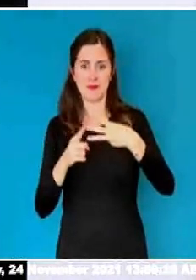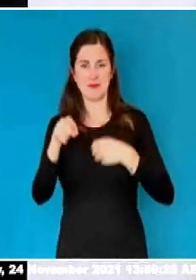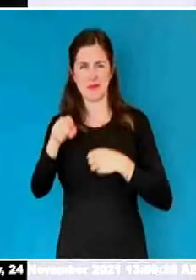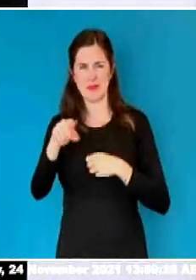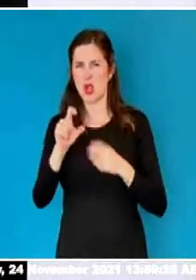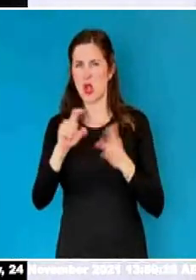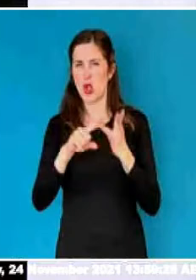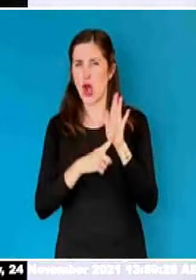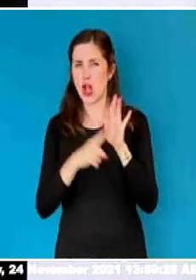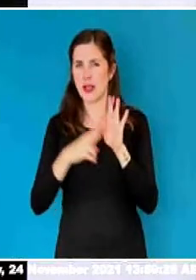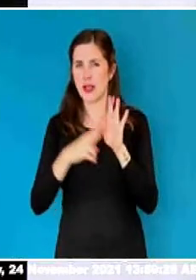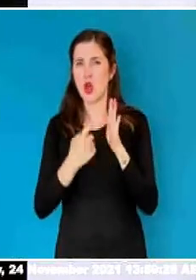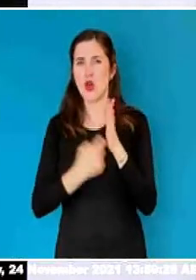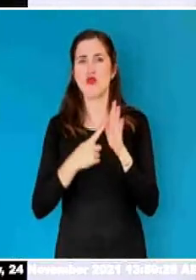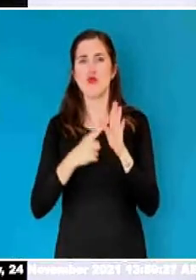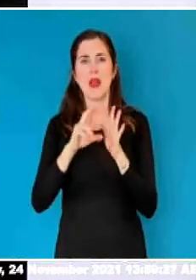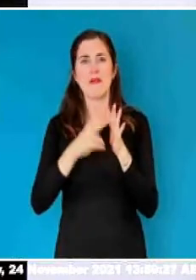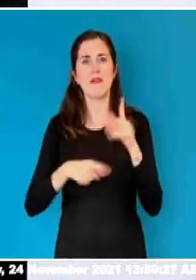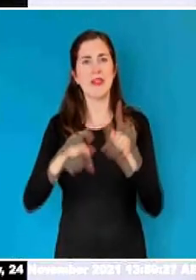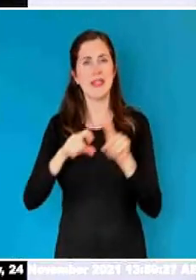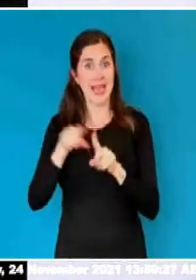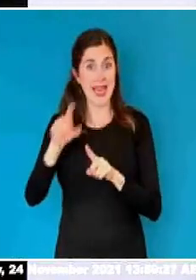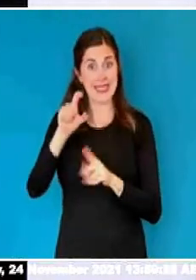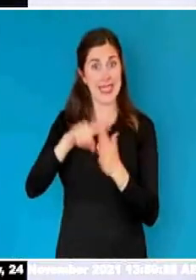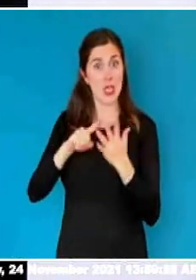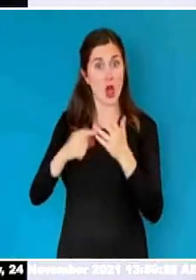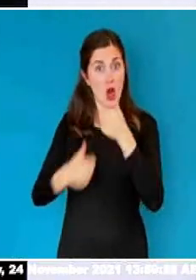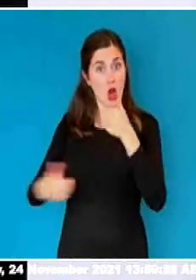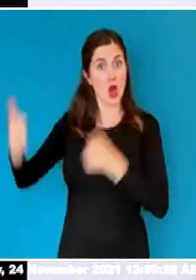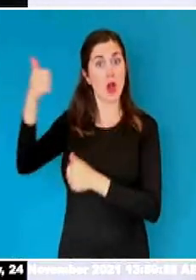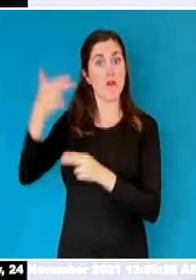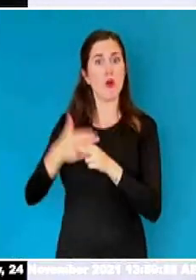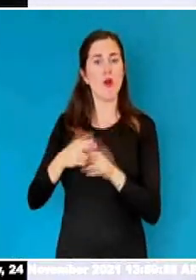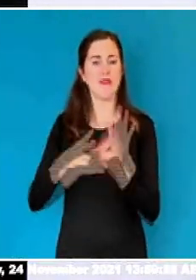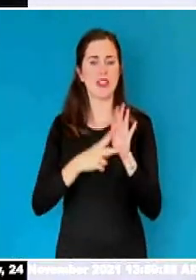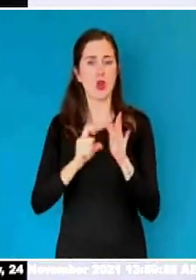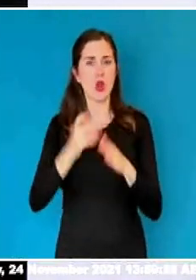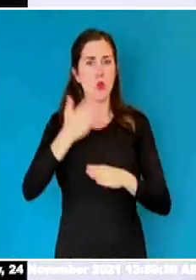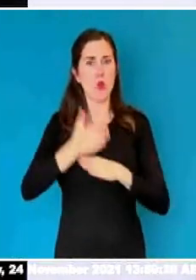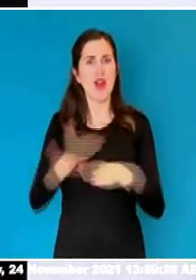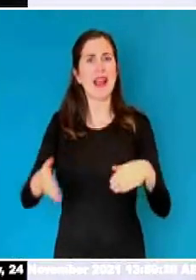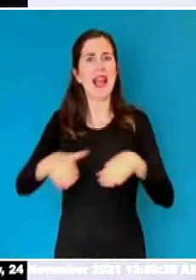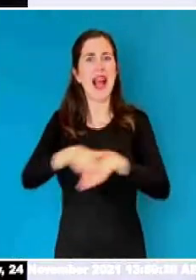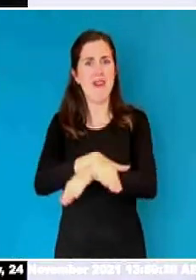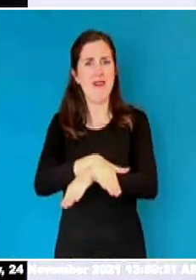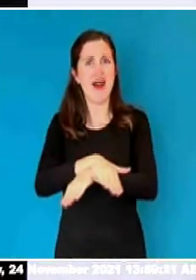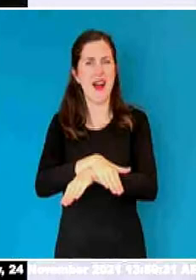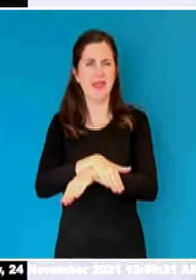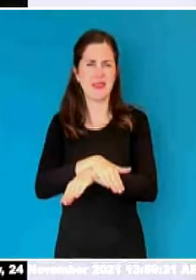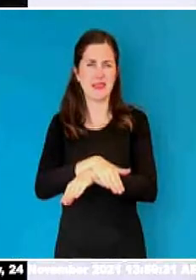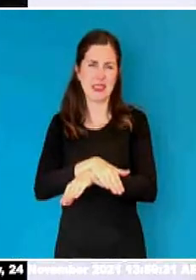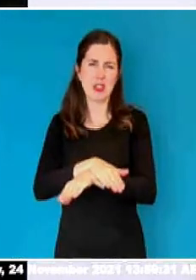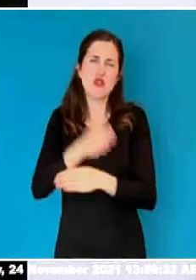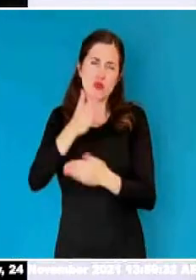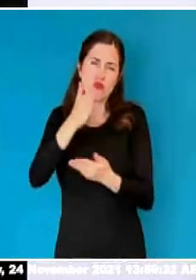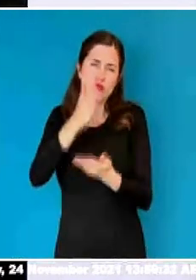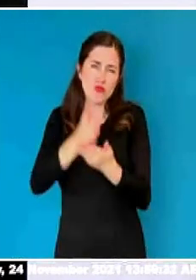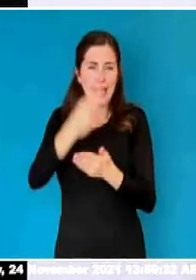He is the CEO of the Victorian WorkCover Authority which operates by the name of WorkSafe Victoria.